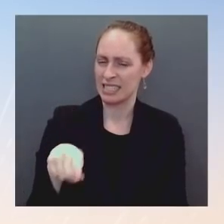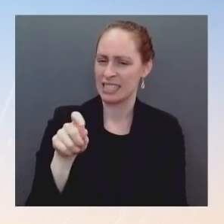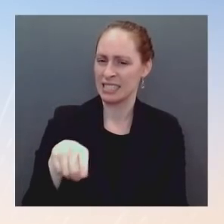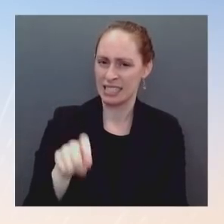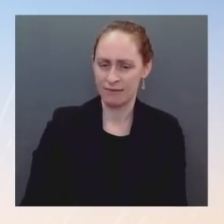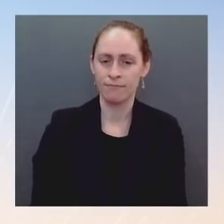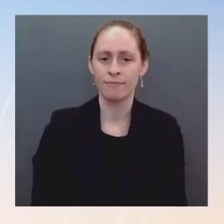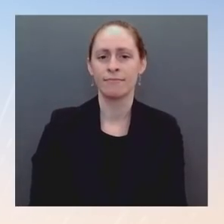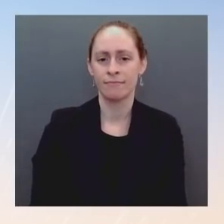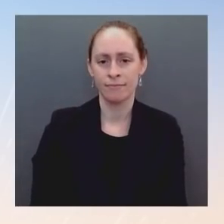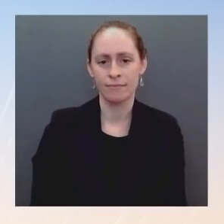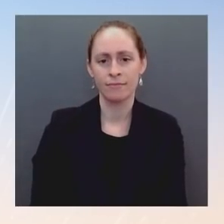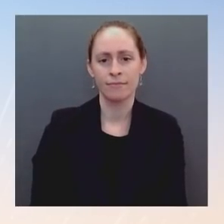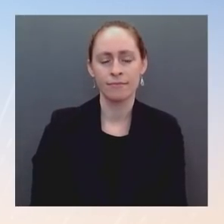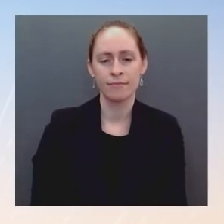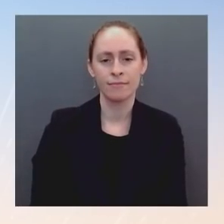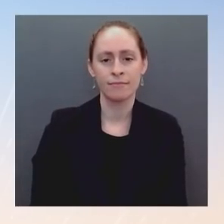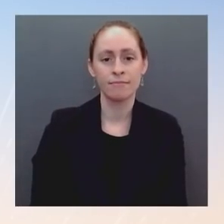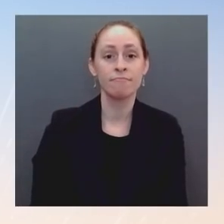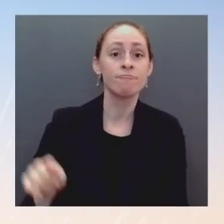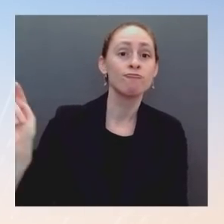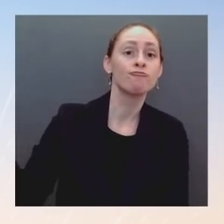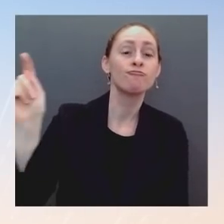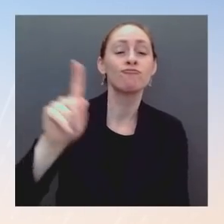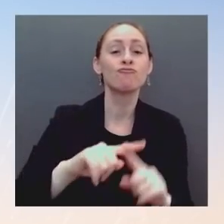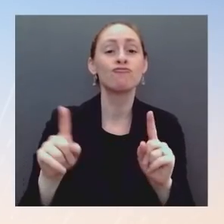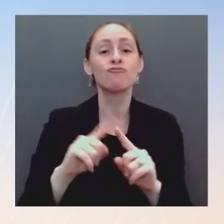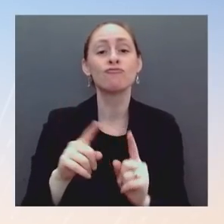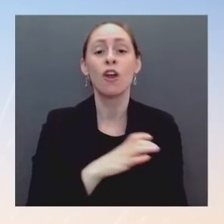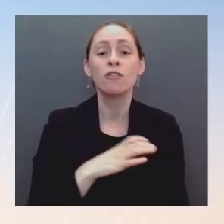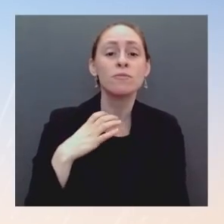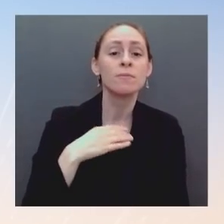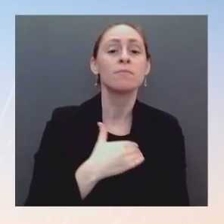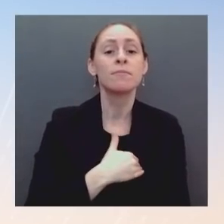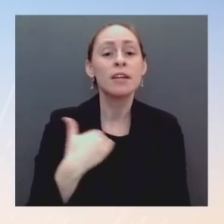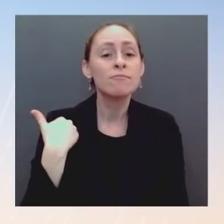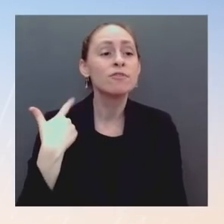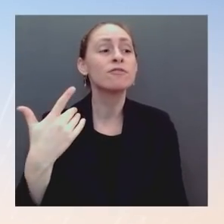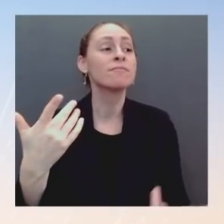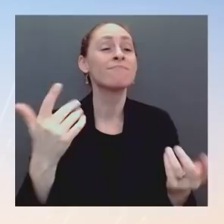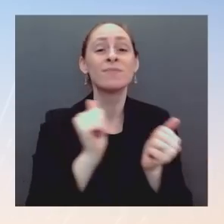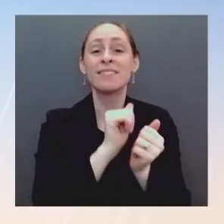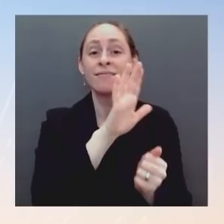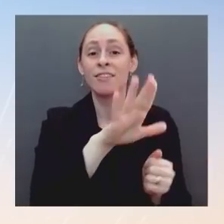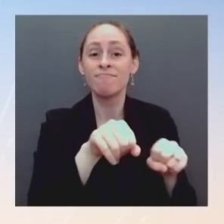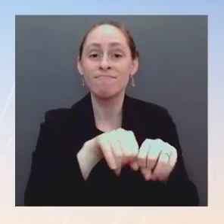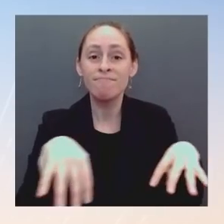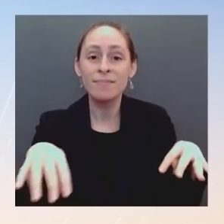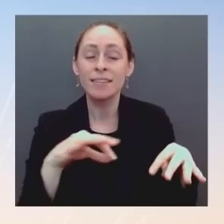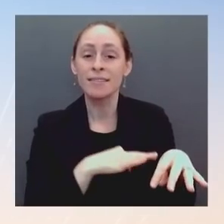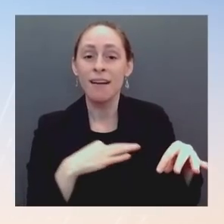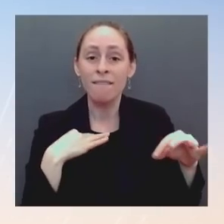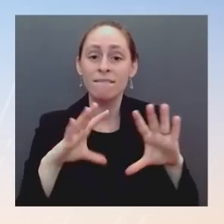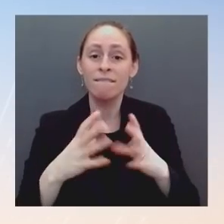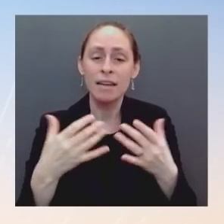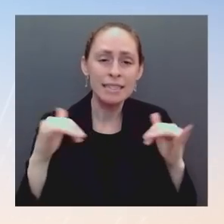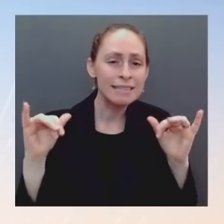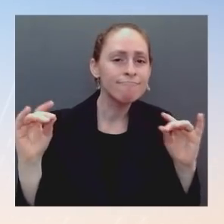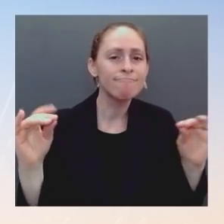about what big chunk -- just to keep using the phrase -- we can agree on moving forward. And, of course, that would require 50 votes,